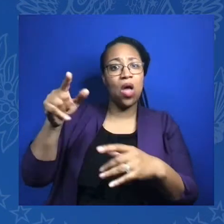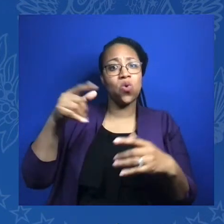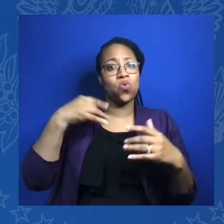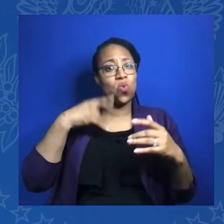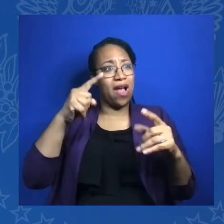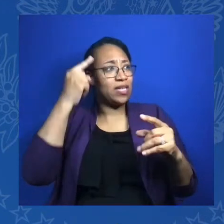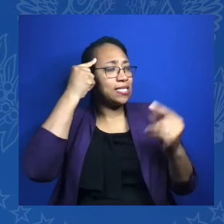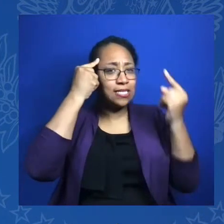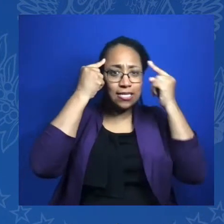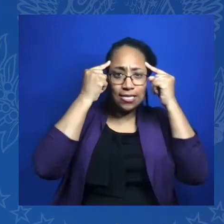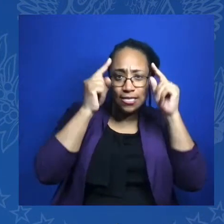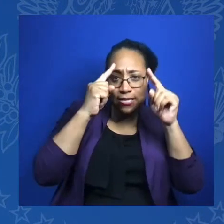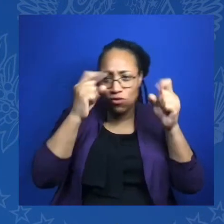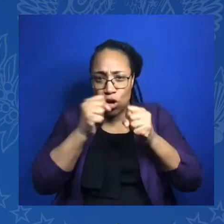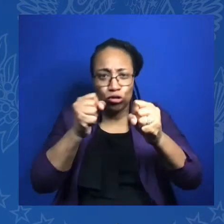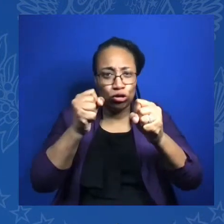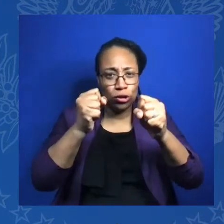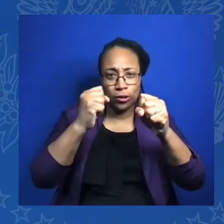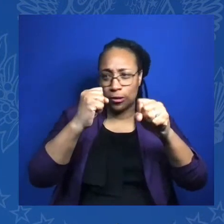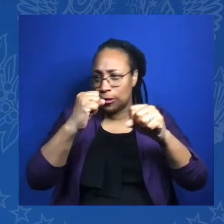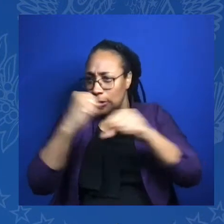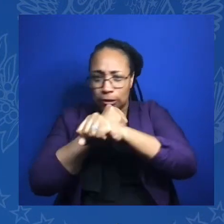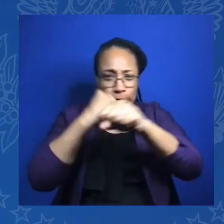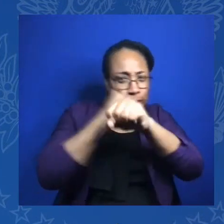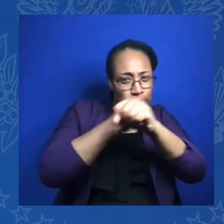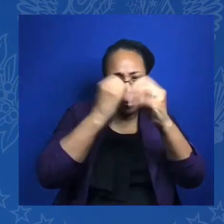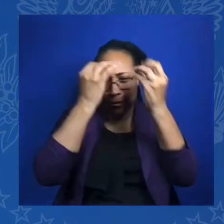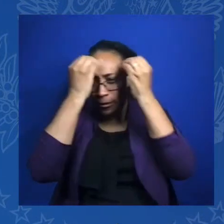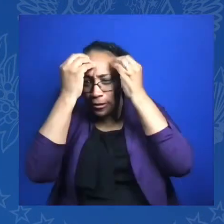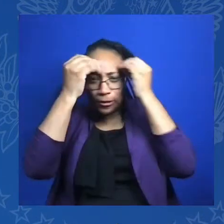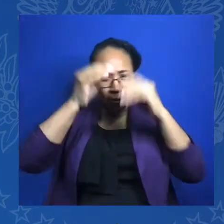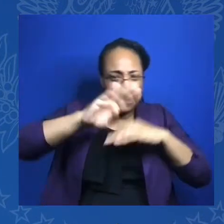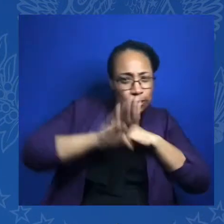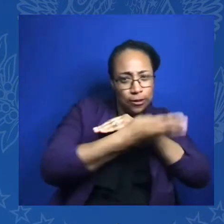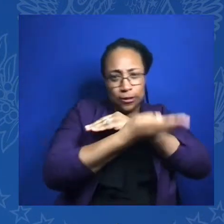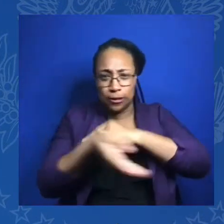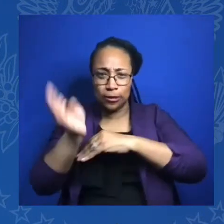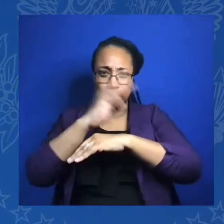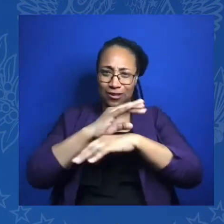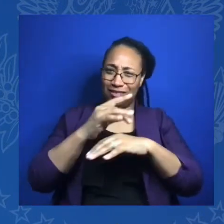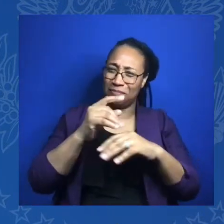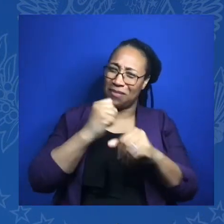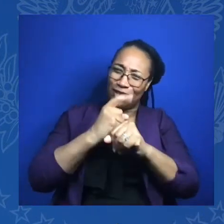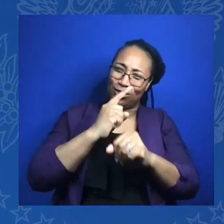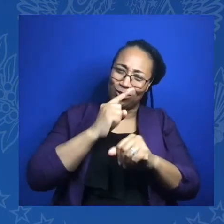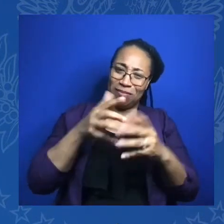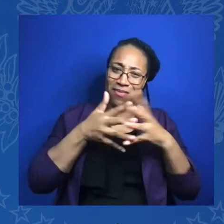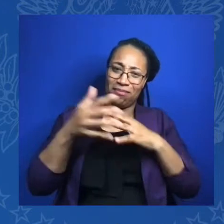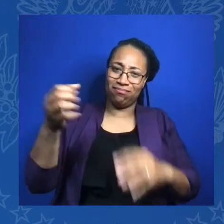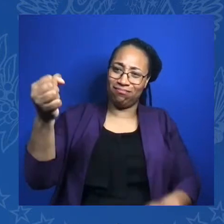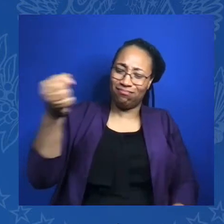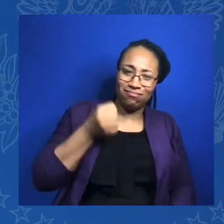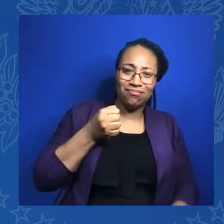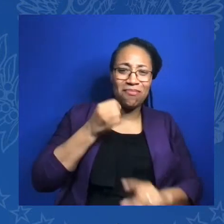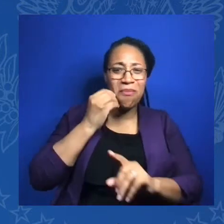much of which, as you well know, we can't talk about. Concern that it will backfire.